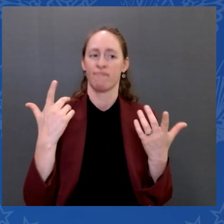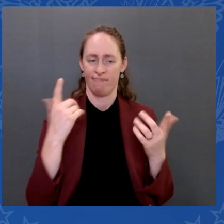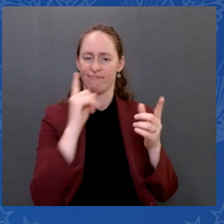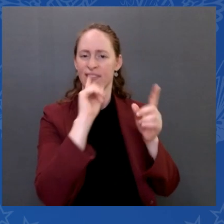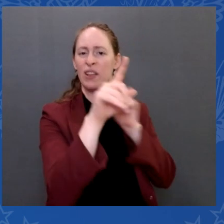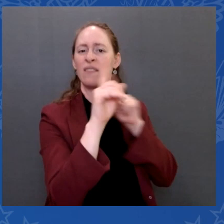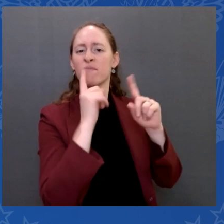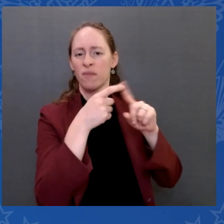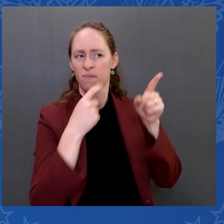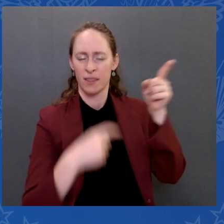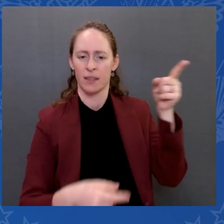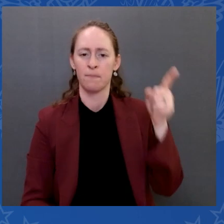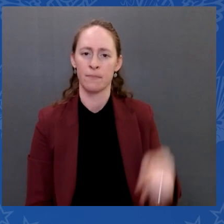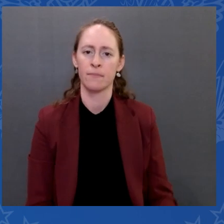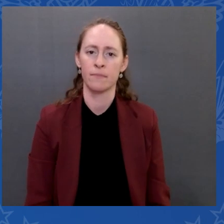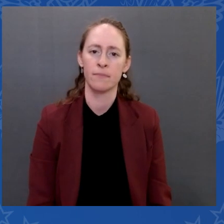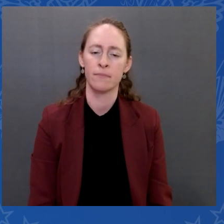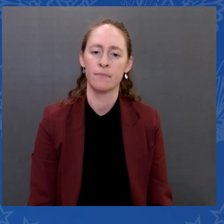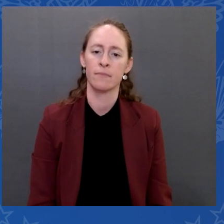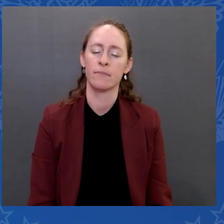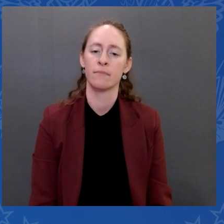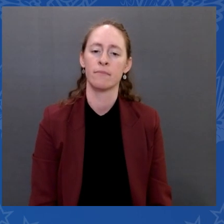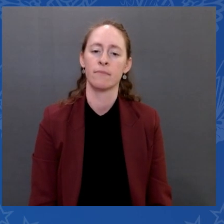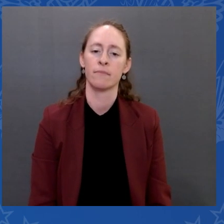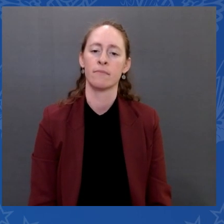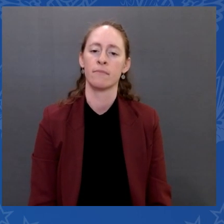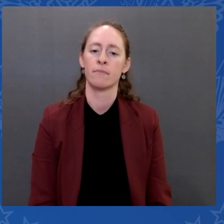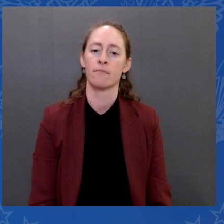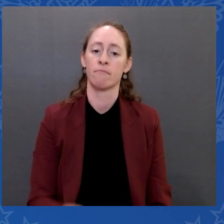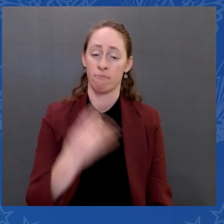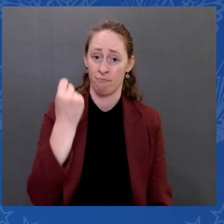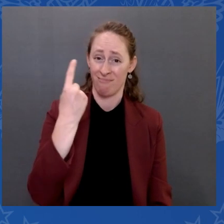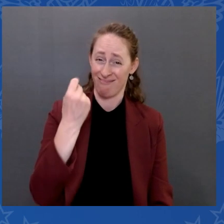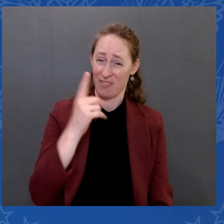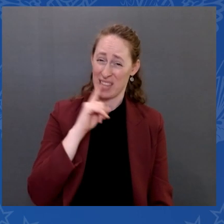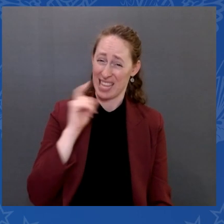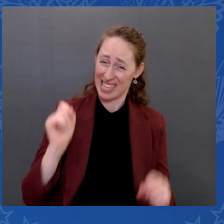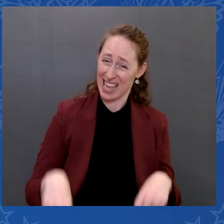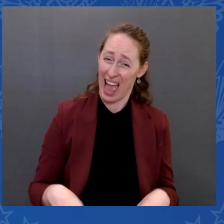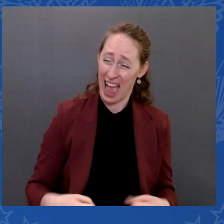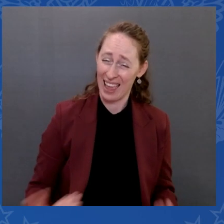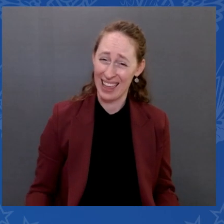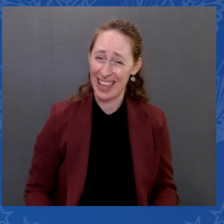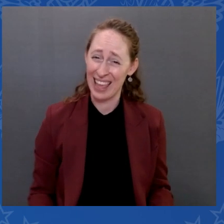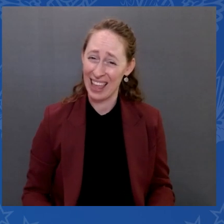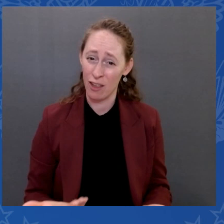and a strong country if we don't make things in America and certainly if we don't make chips in America.